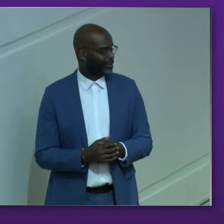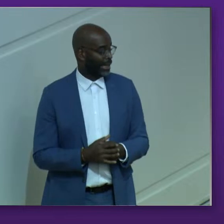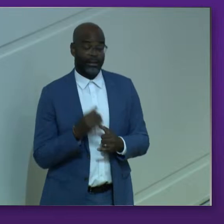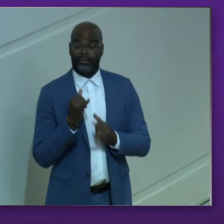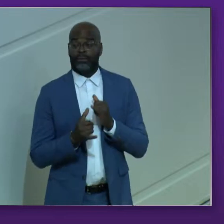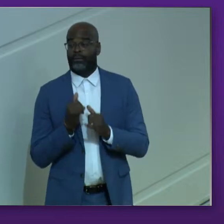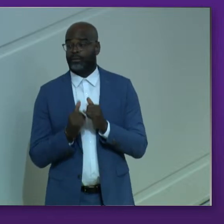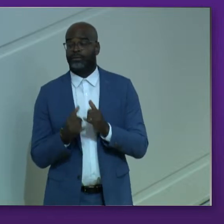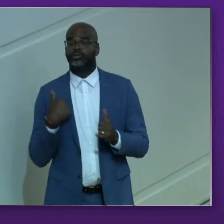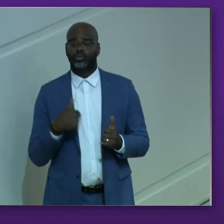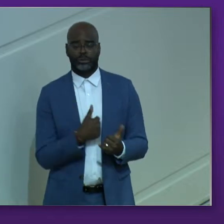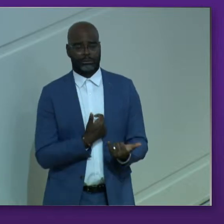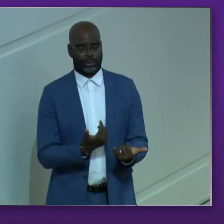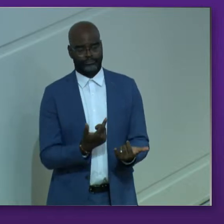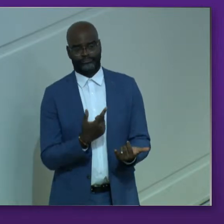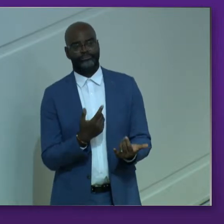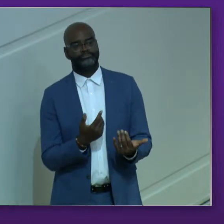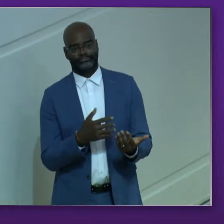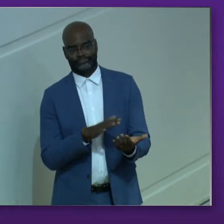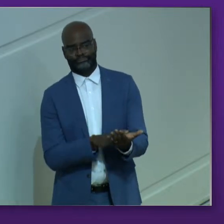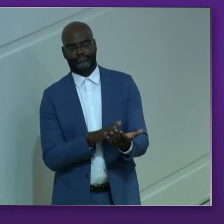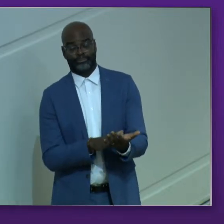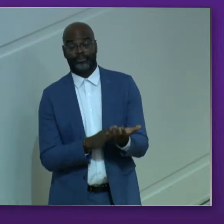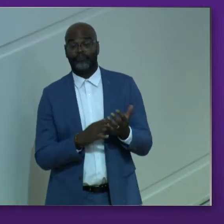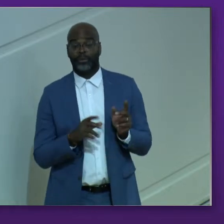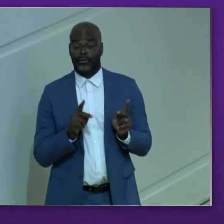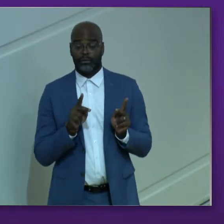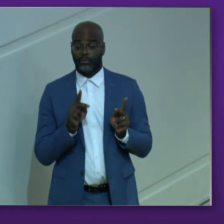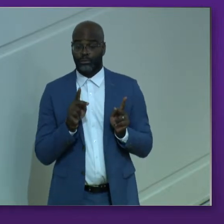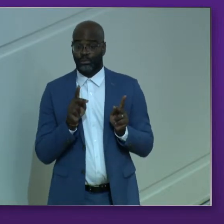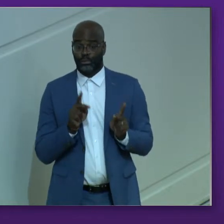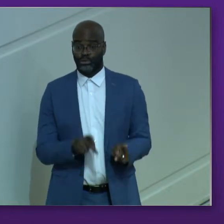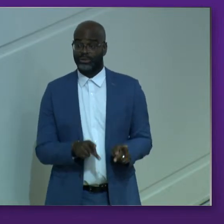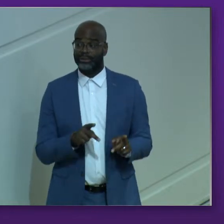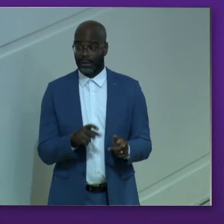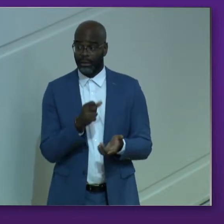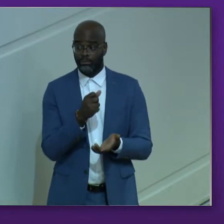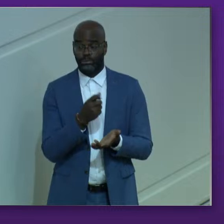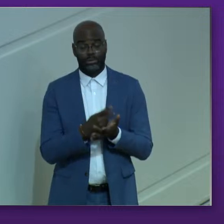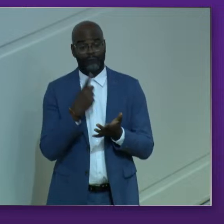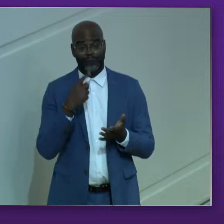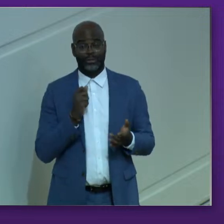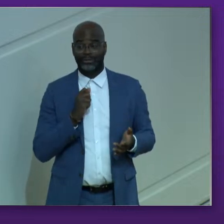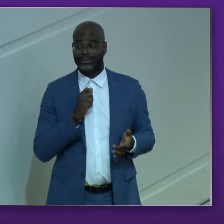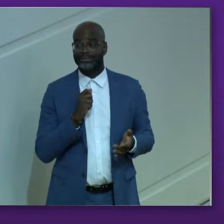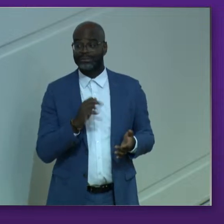BRING IT HOME SHOW AND COLLECT.